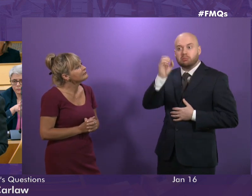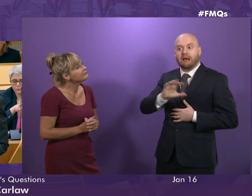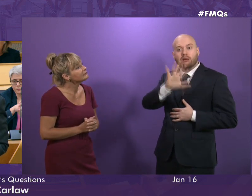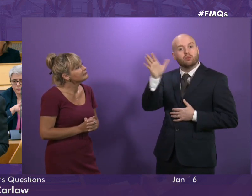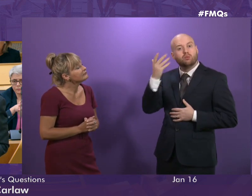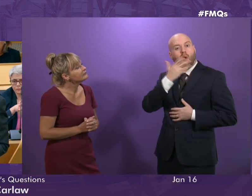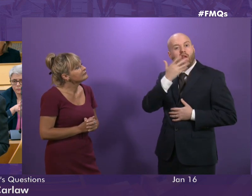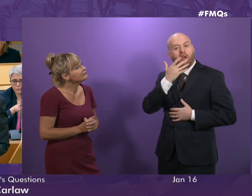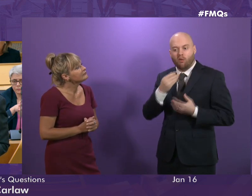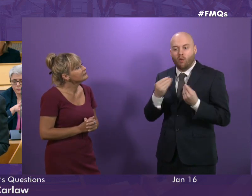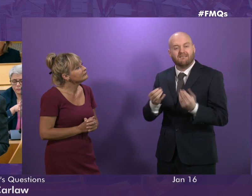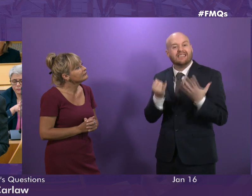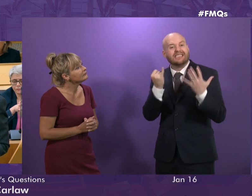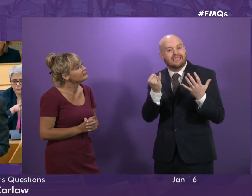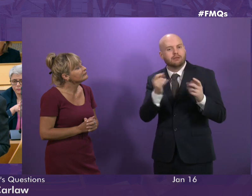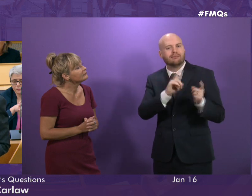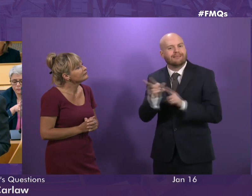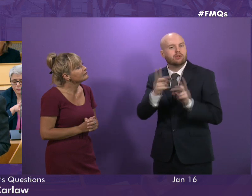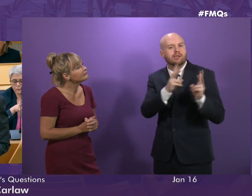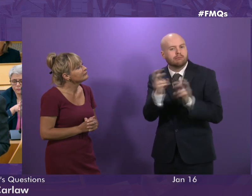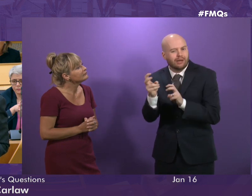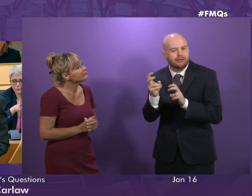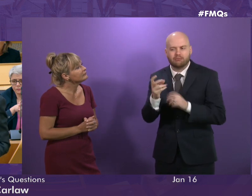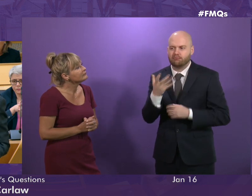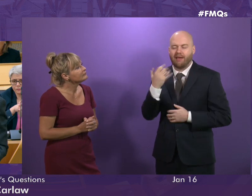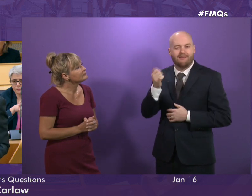5, higher and advanced higher are being taught in the same class; and we are seeing the lowest